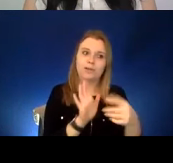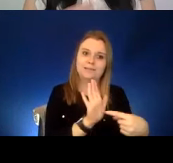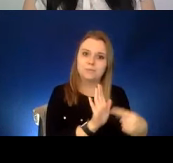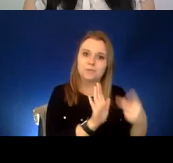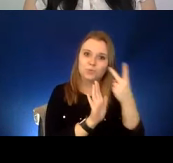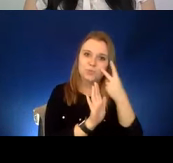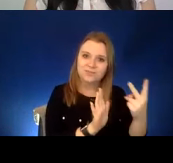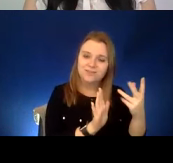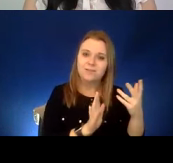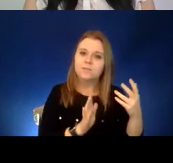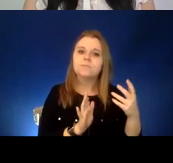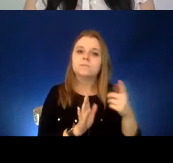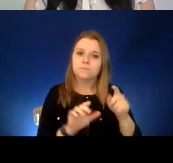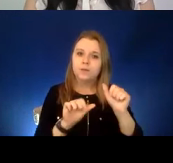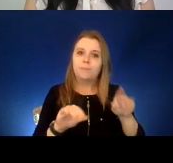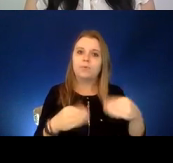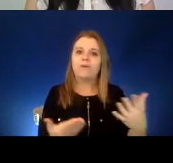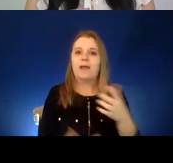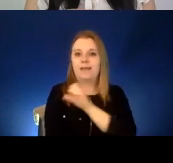So you could provide an energy conservation map